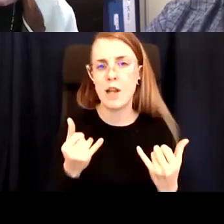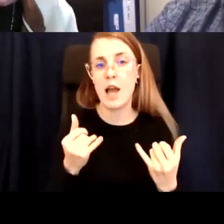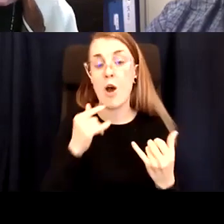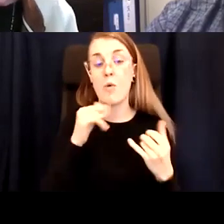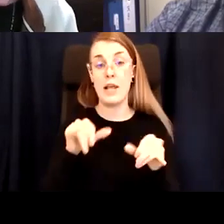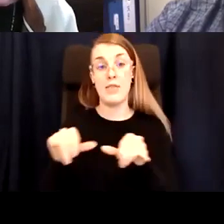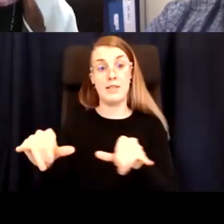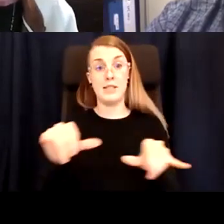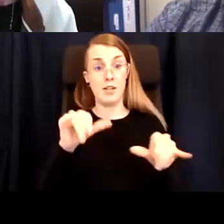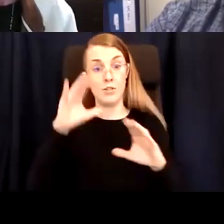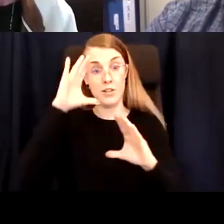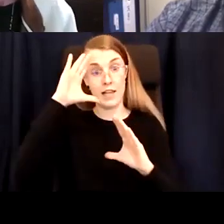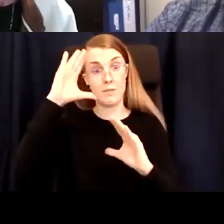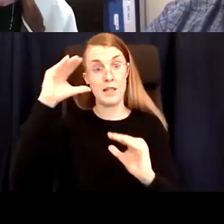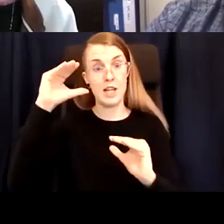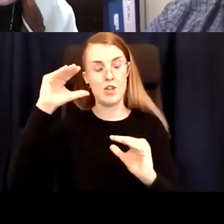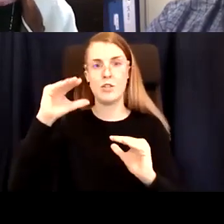more than what they've ever been before.